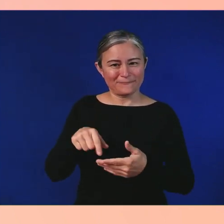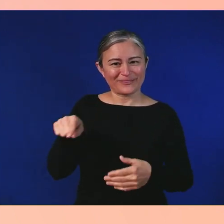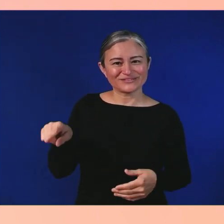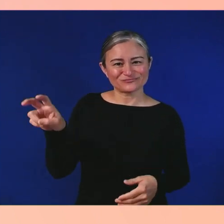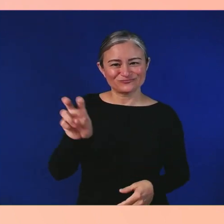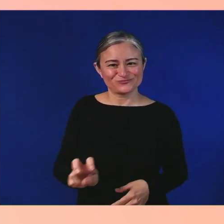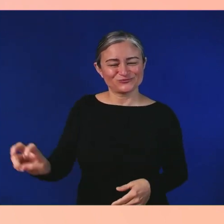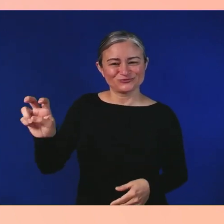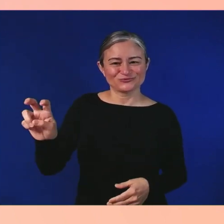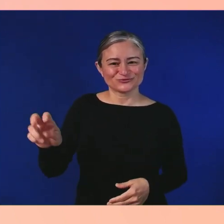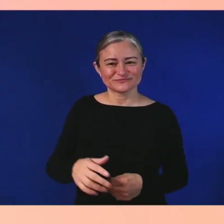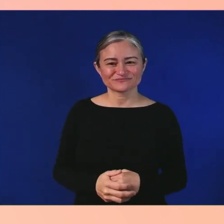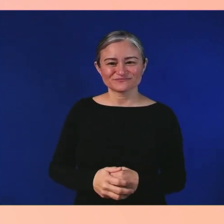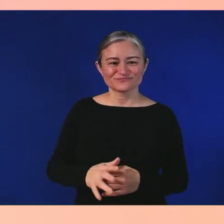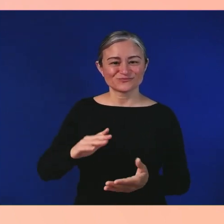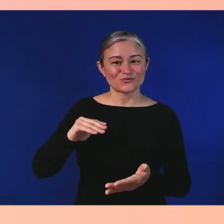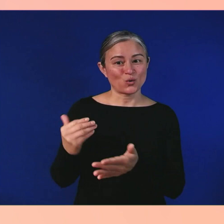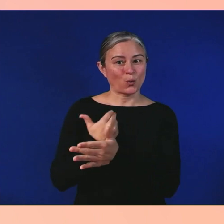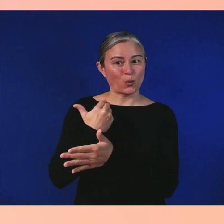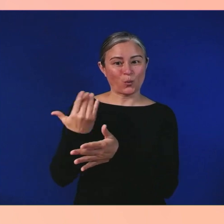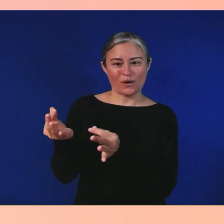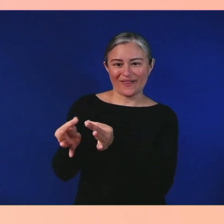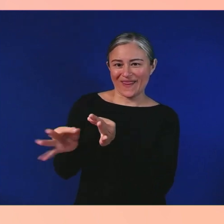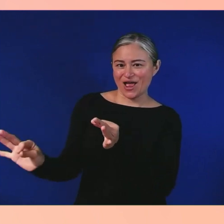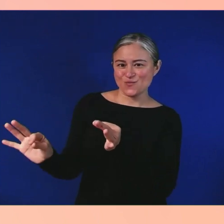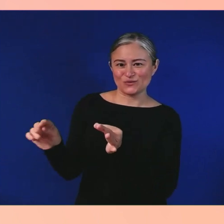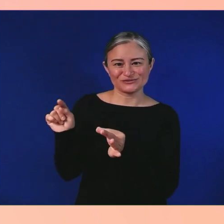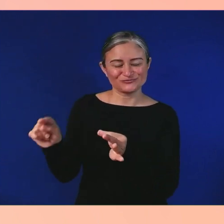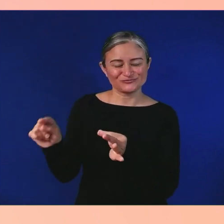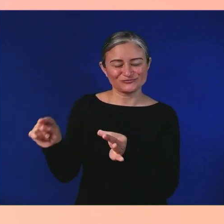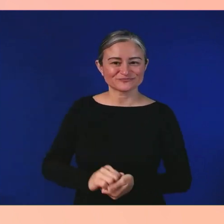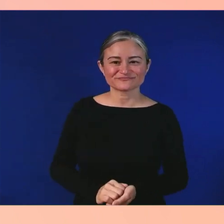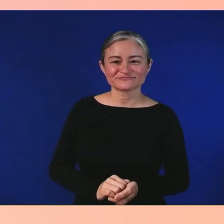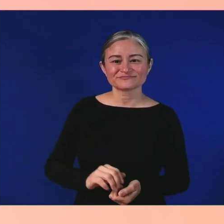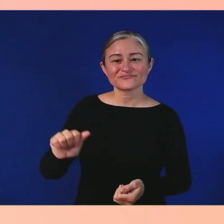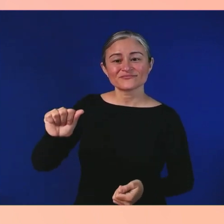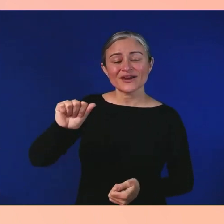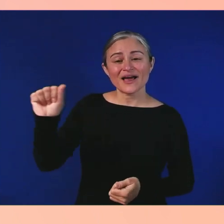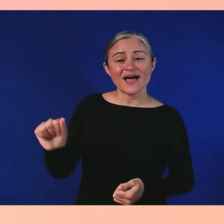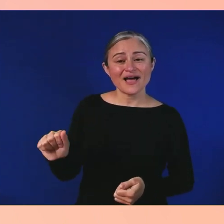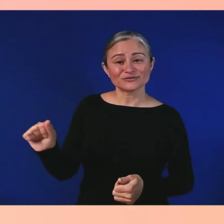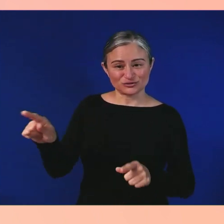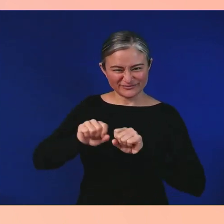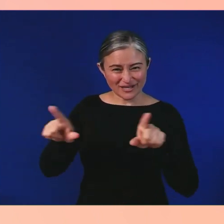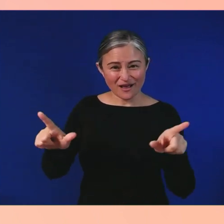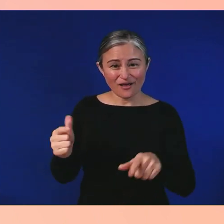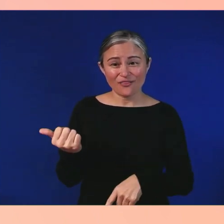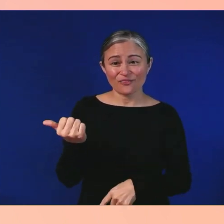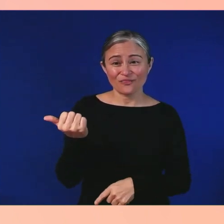Azure is launching 13 new African languages today as part of Microsoft Translator,